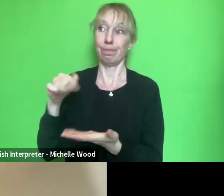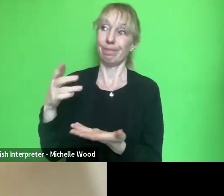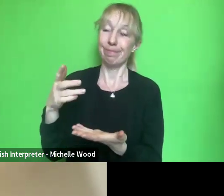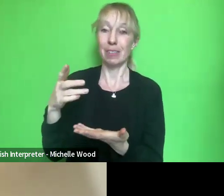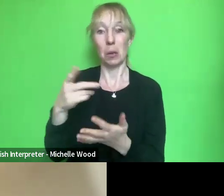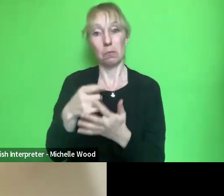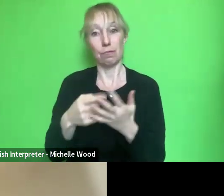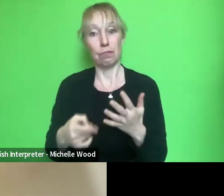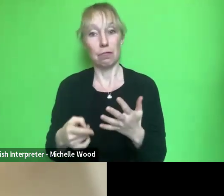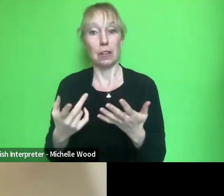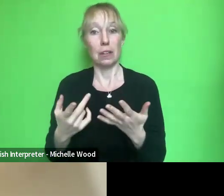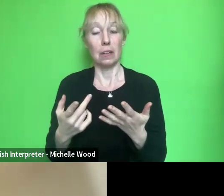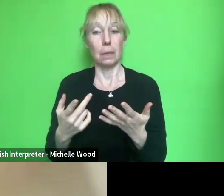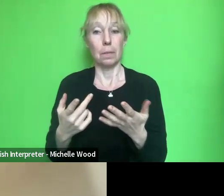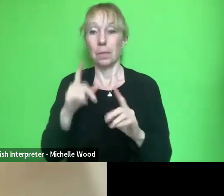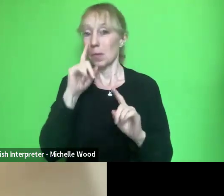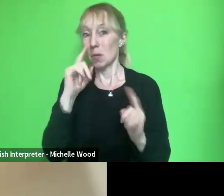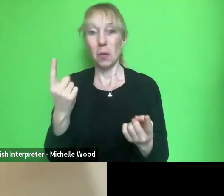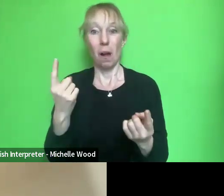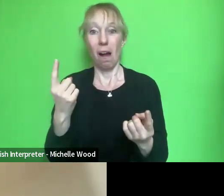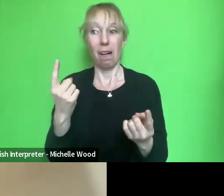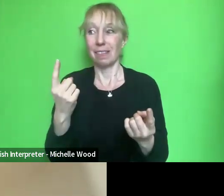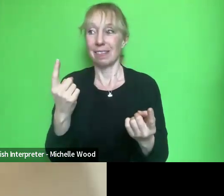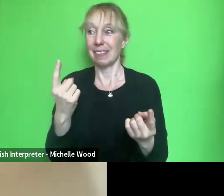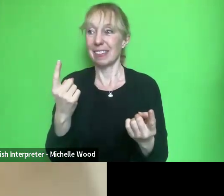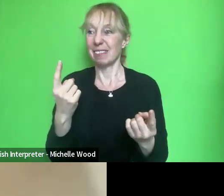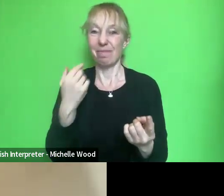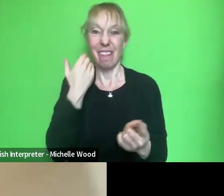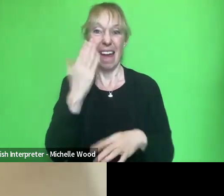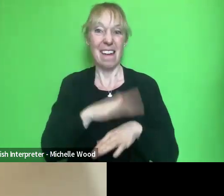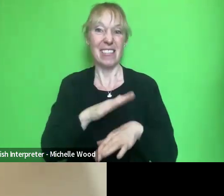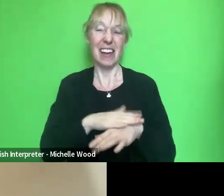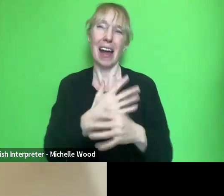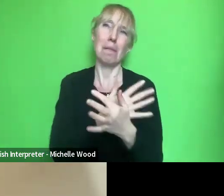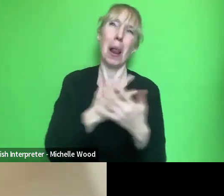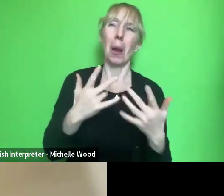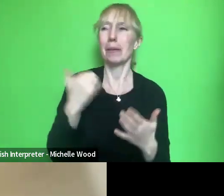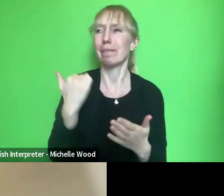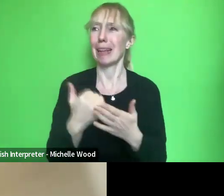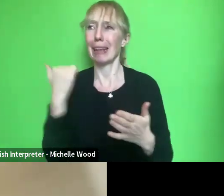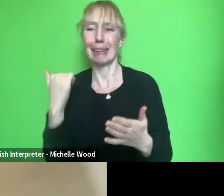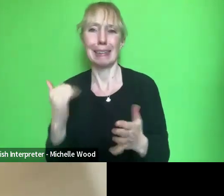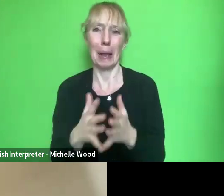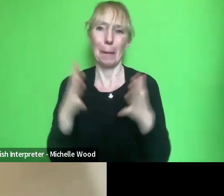So it can't always just be, "Let's put on loads of really wonderful big events that make